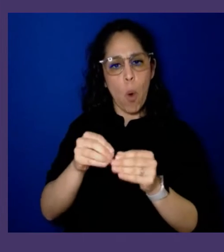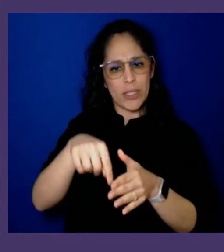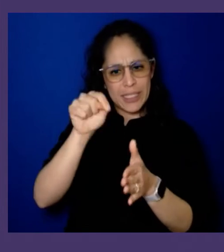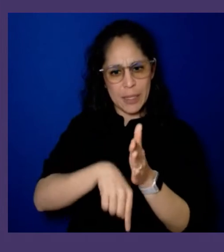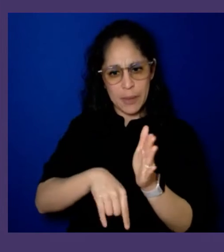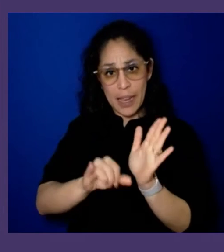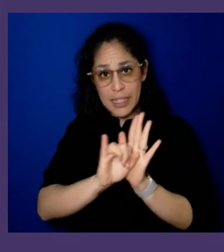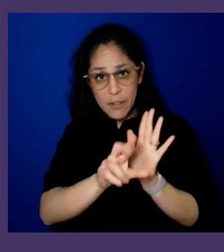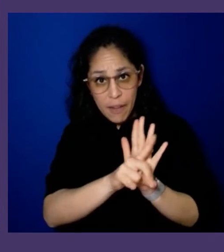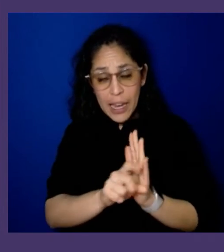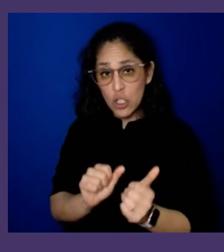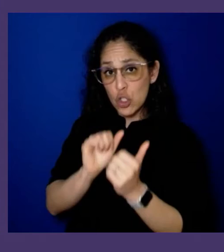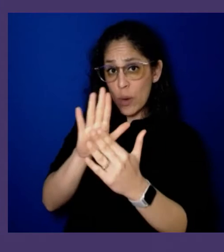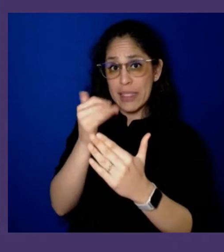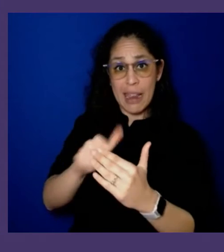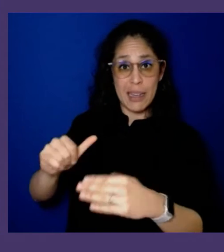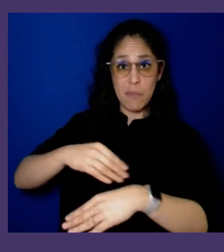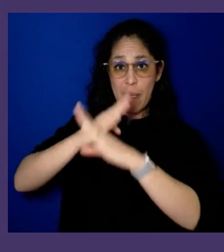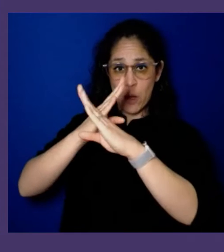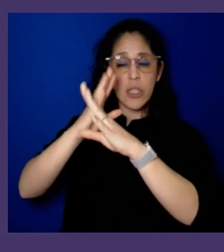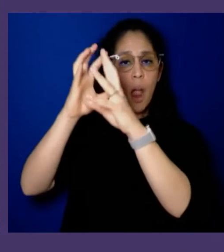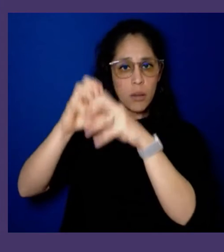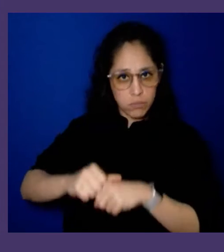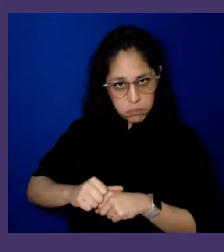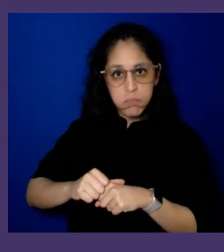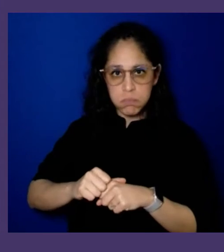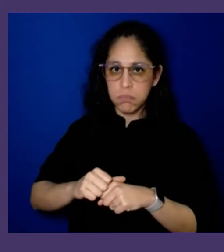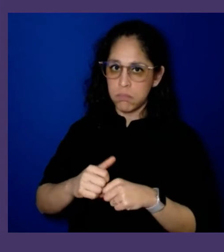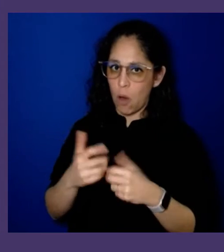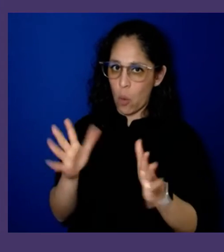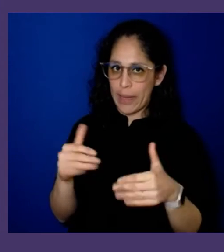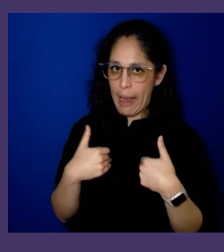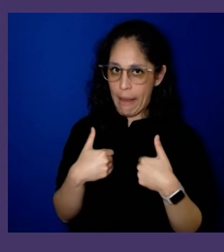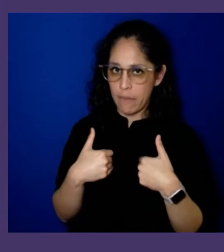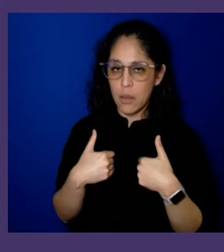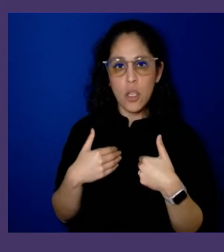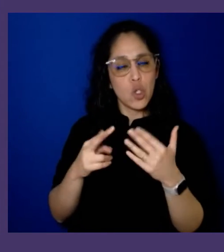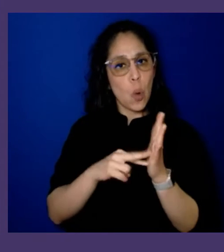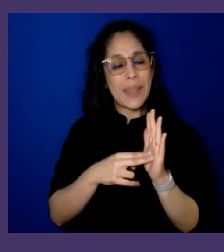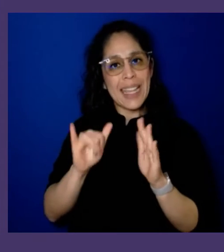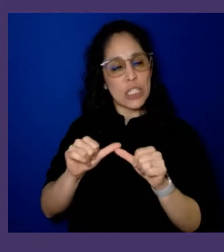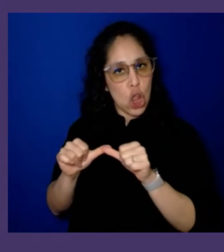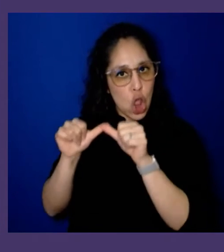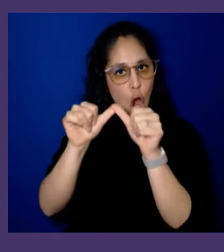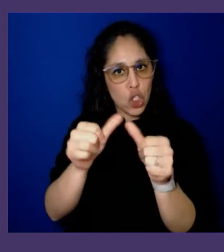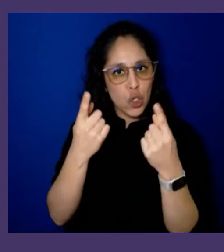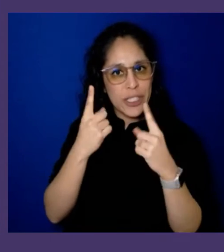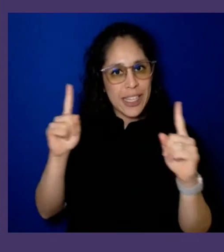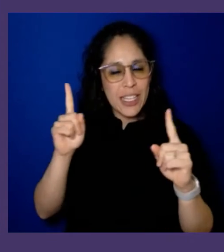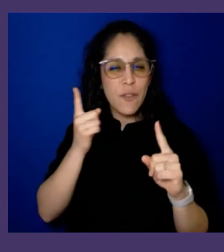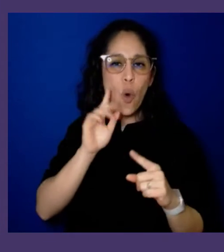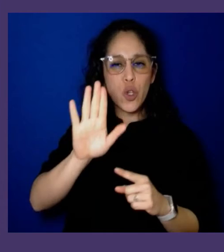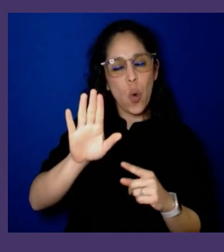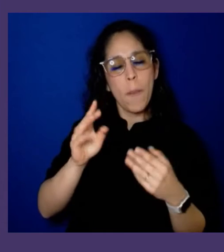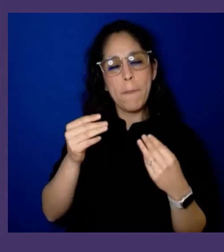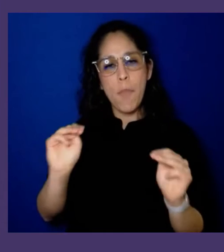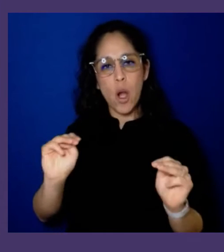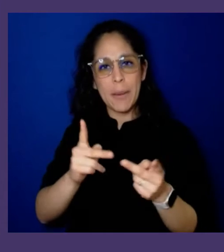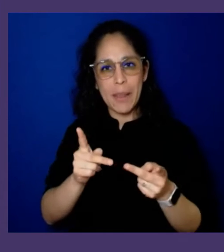to adoption that might exist. It's just better positioning your product for long-term success in the marketplace. We knew we wanted to take